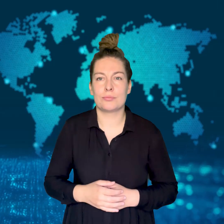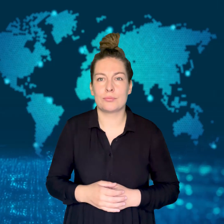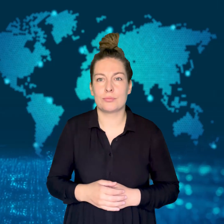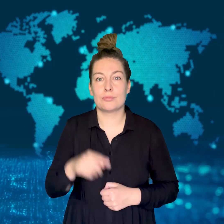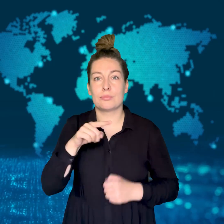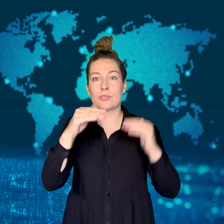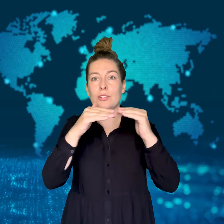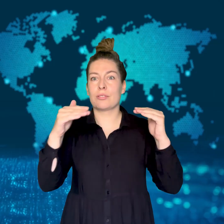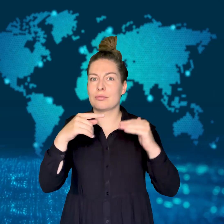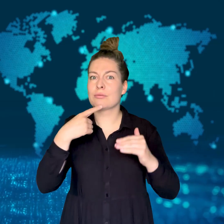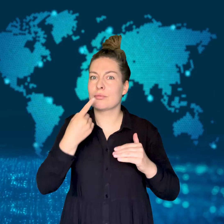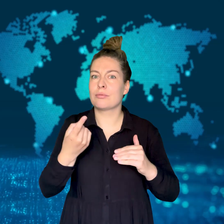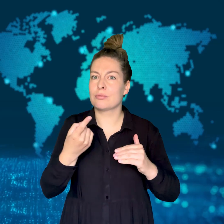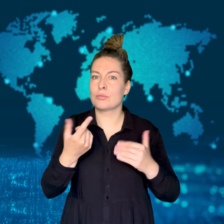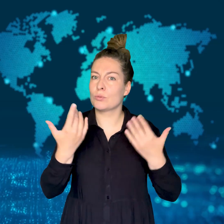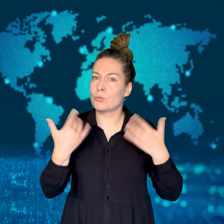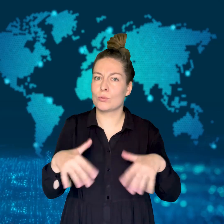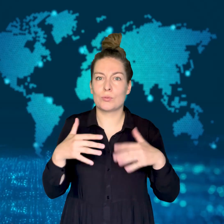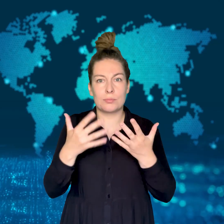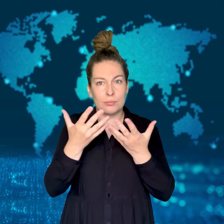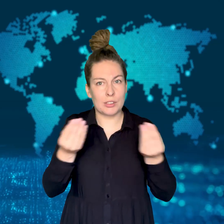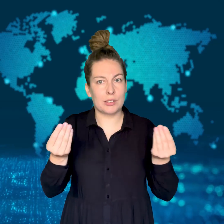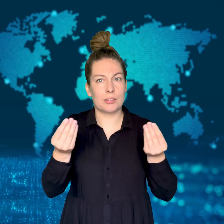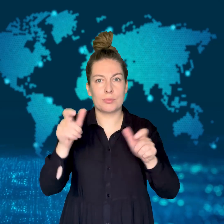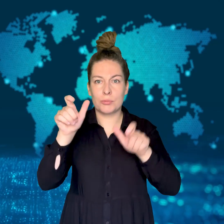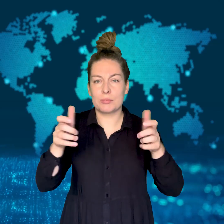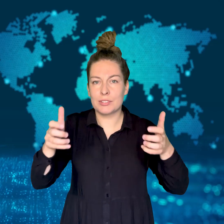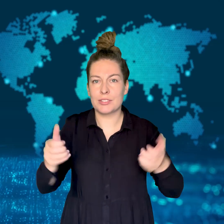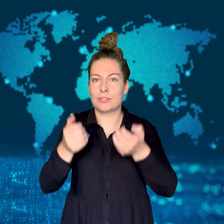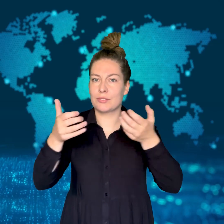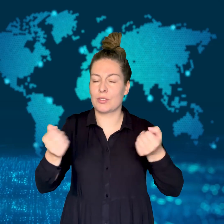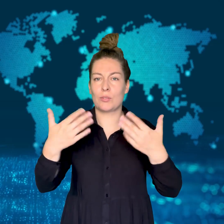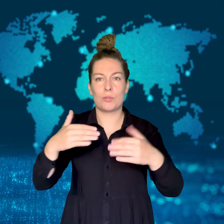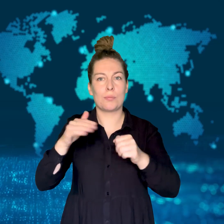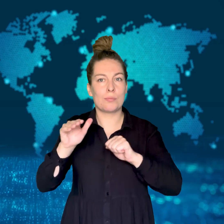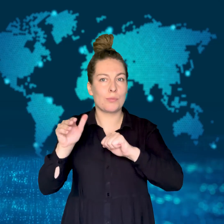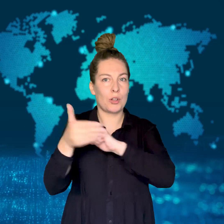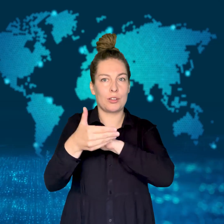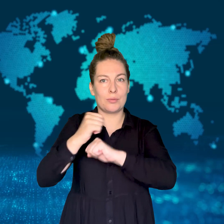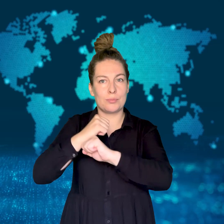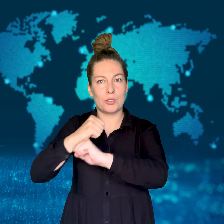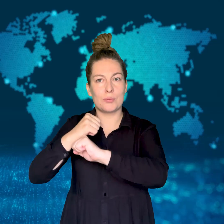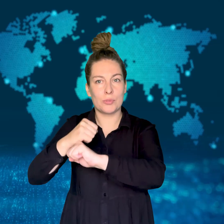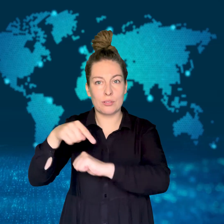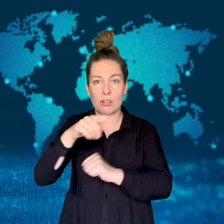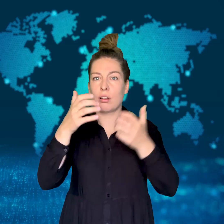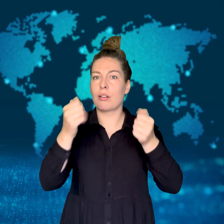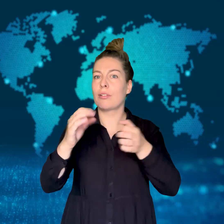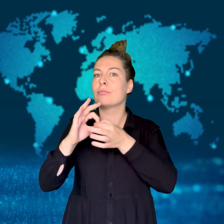There are children who are exploited as workers in Ghana.